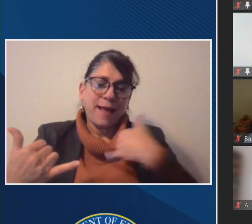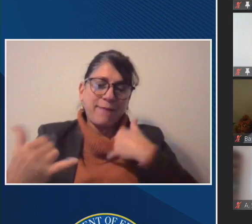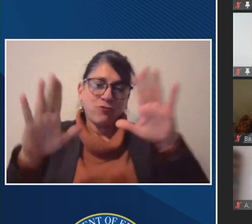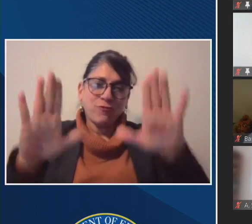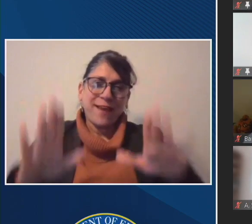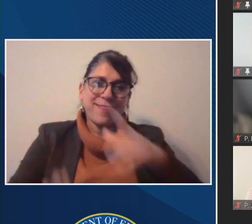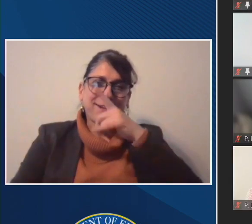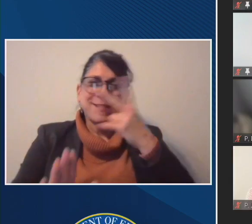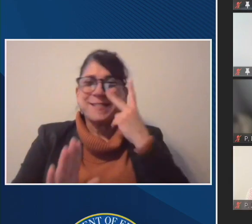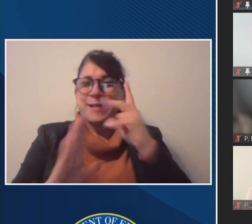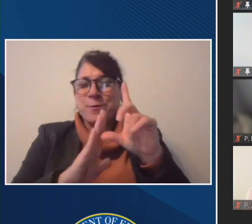in a little bit.